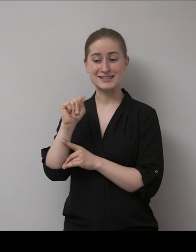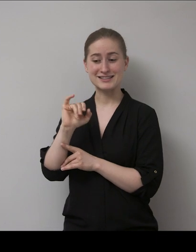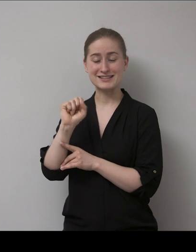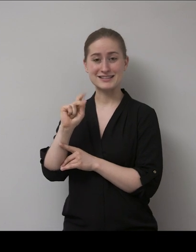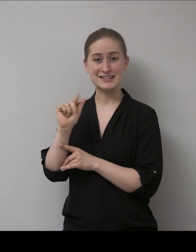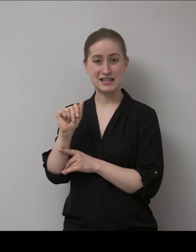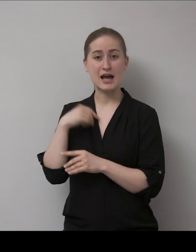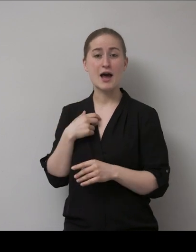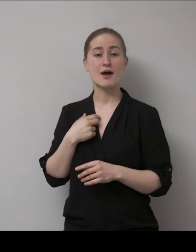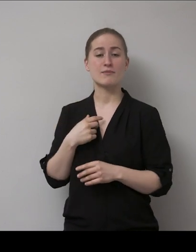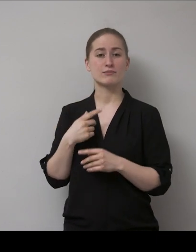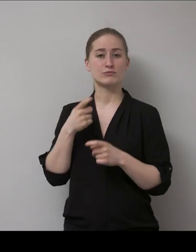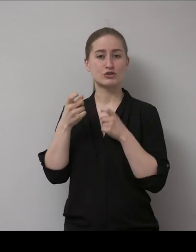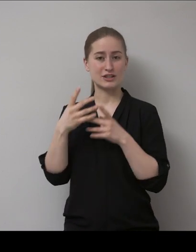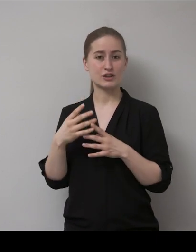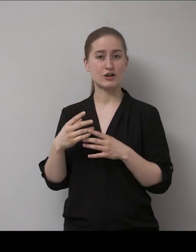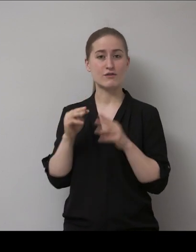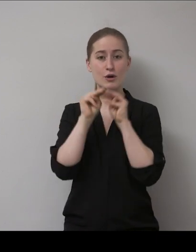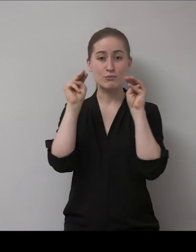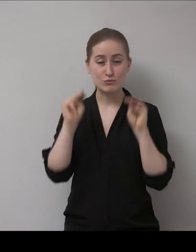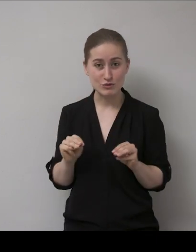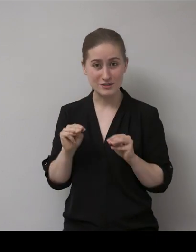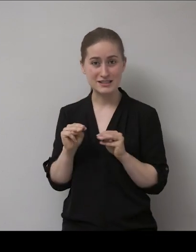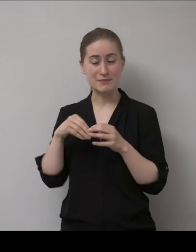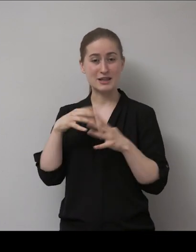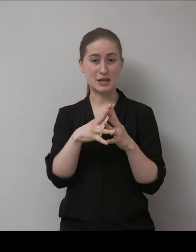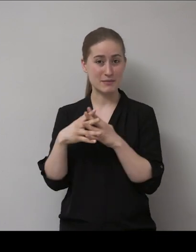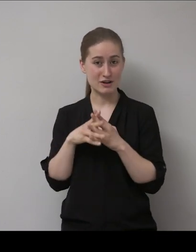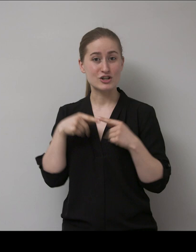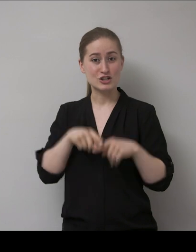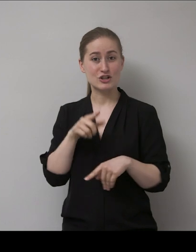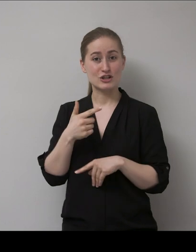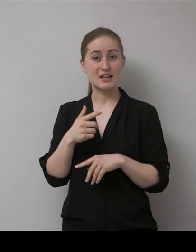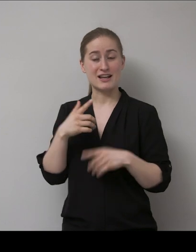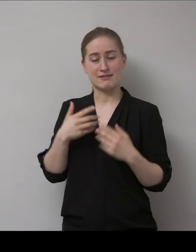"Facing Challenges in the 21st Century," and I'm here to wish you a fabulous journey